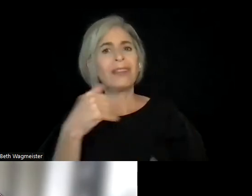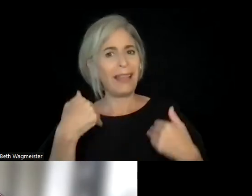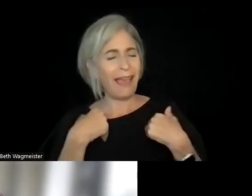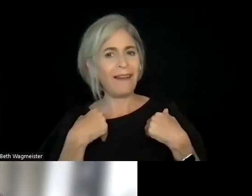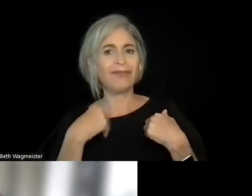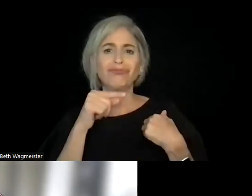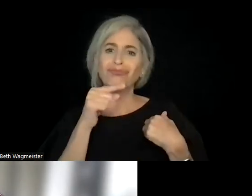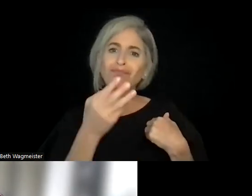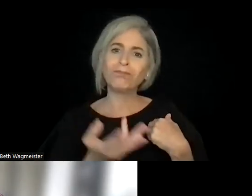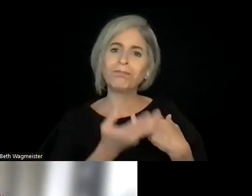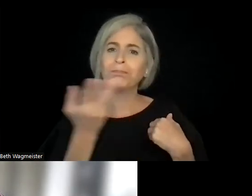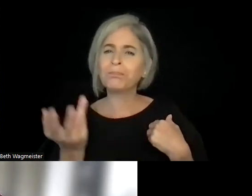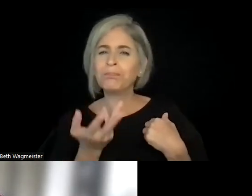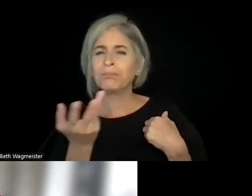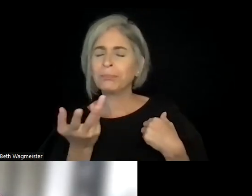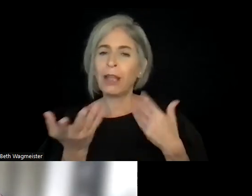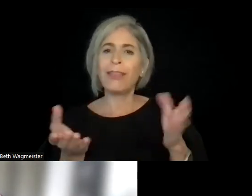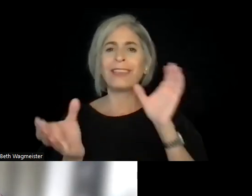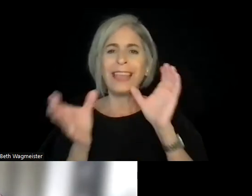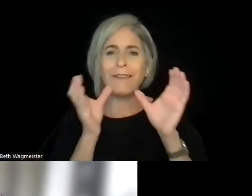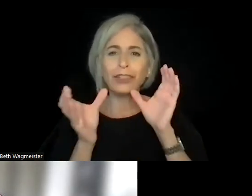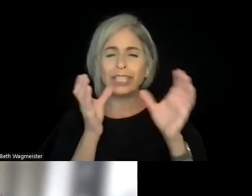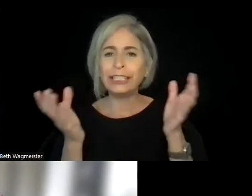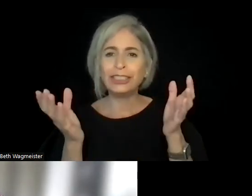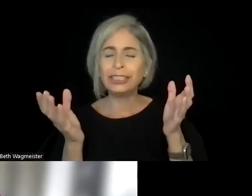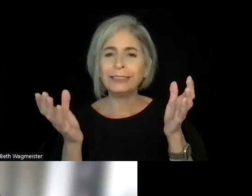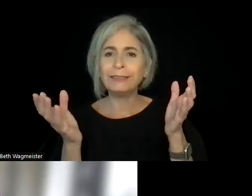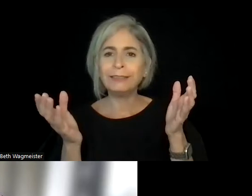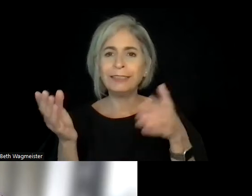on this type of work so that